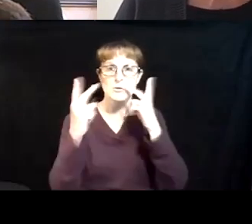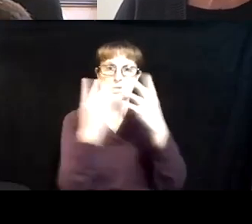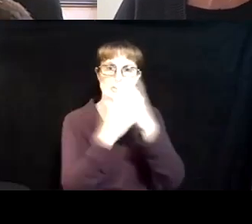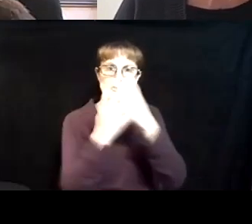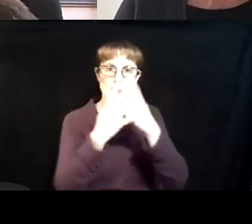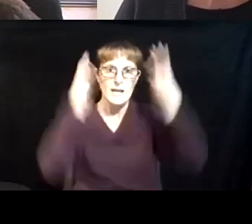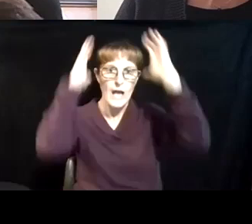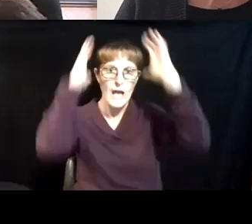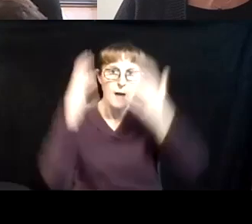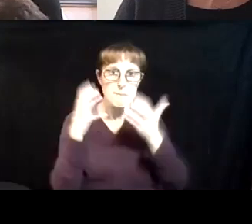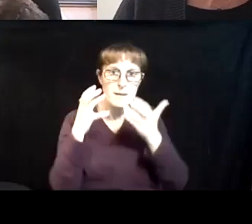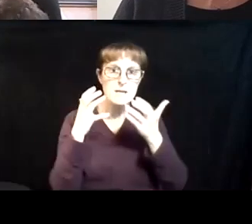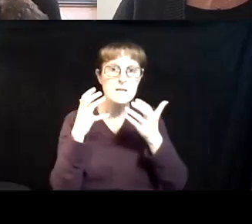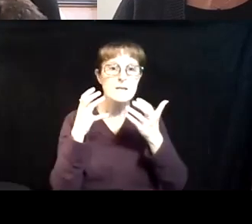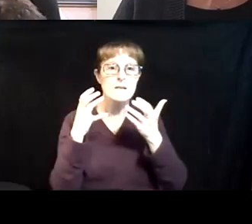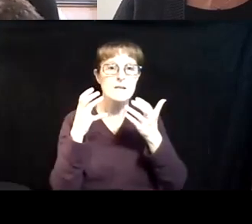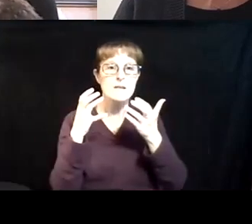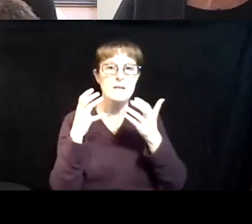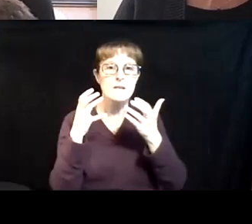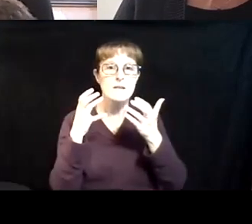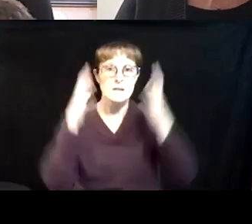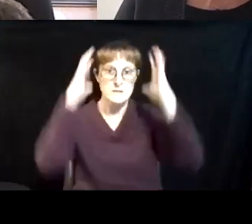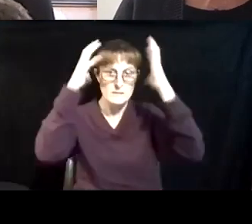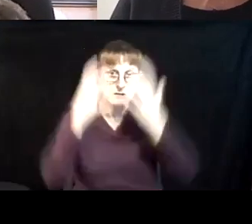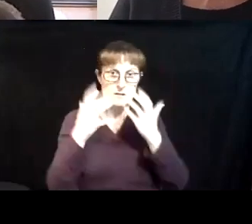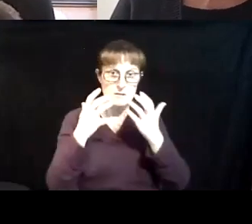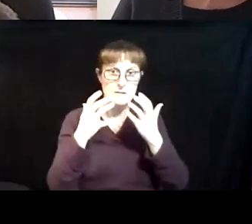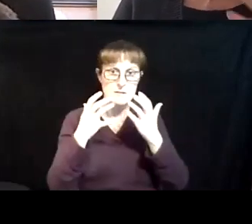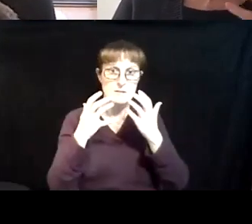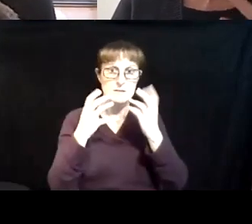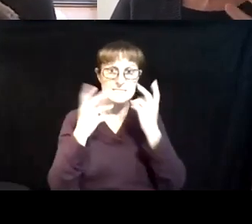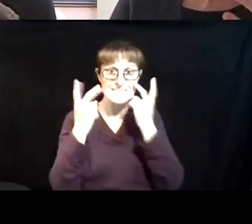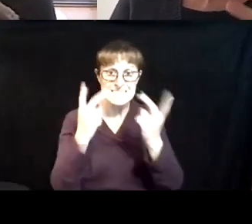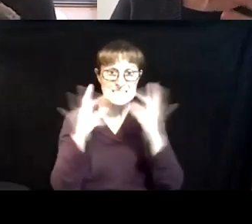and there was white noise in your ears and water shooshing into your face.